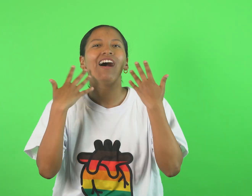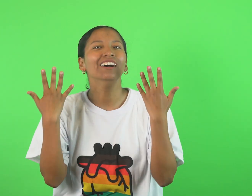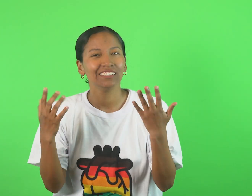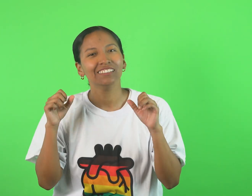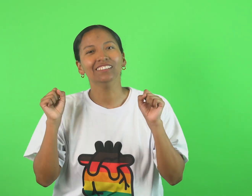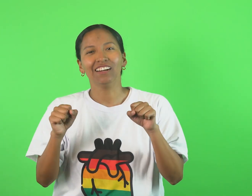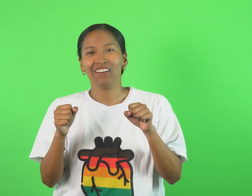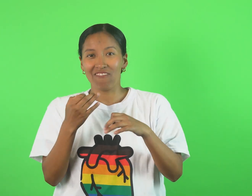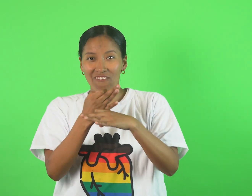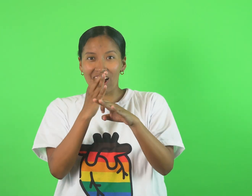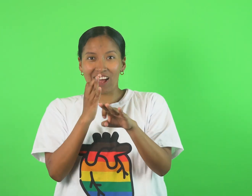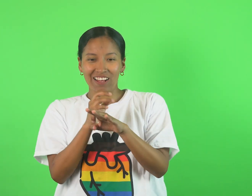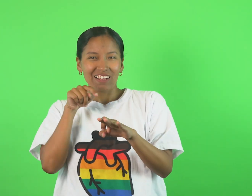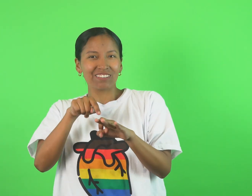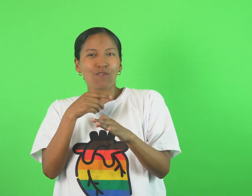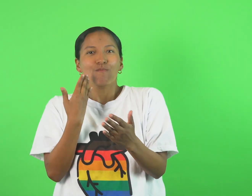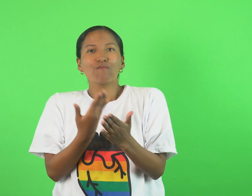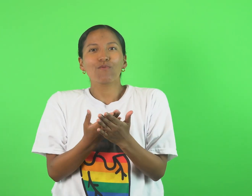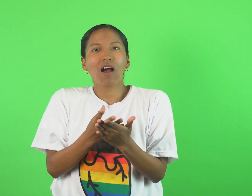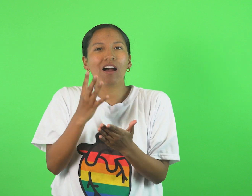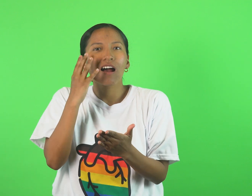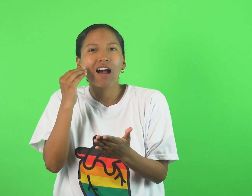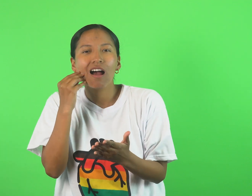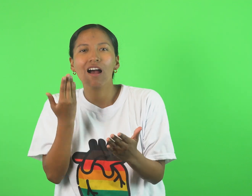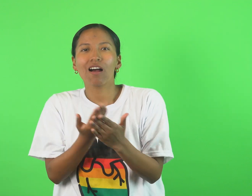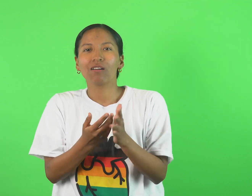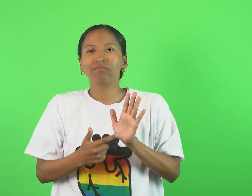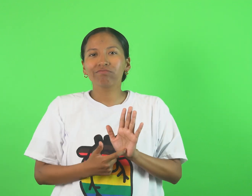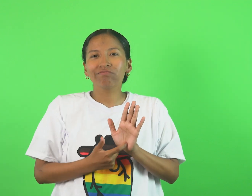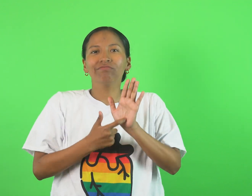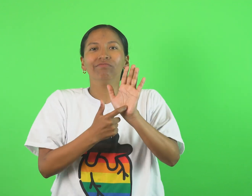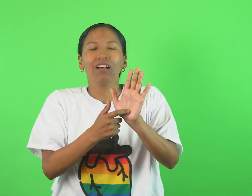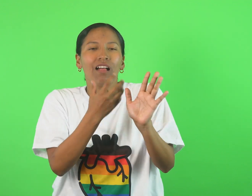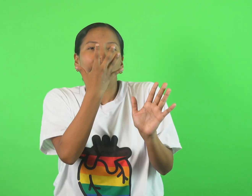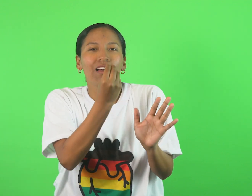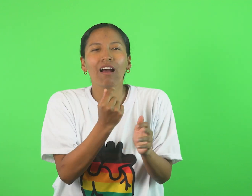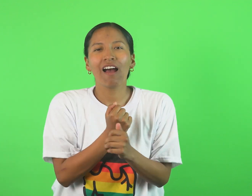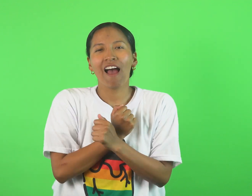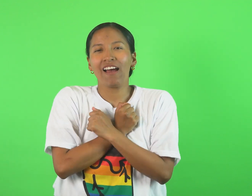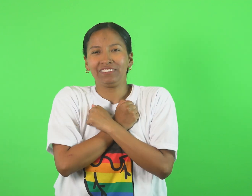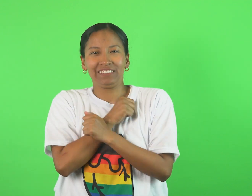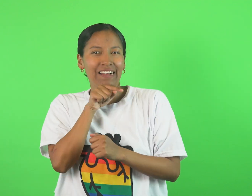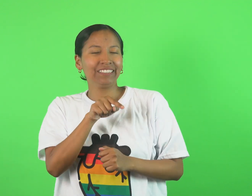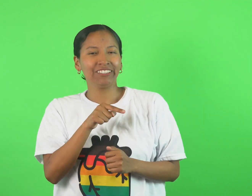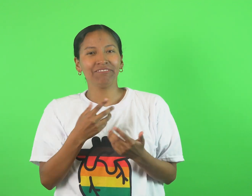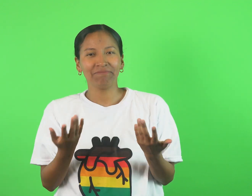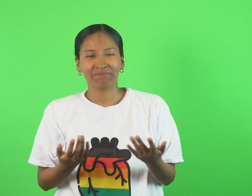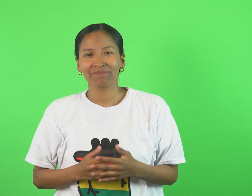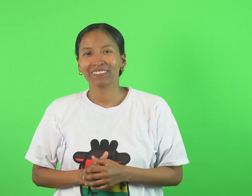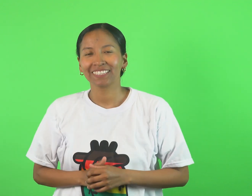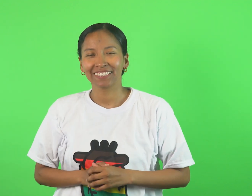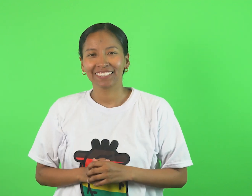there are many ways to experience love and attraction!